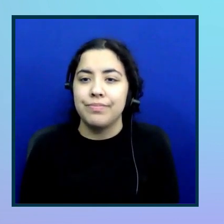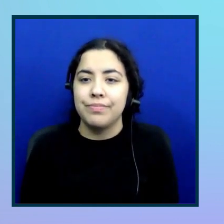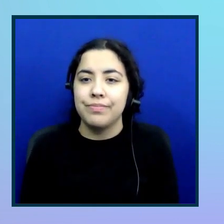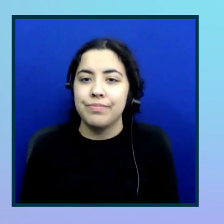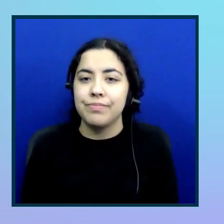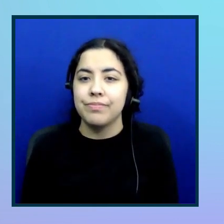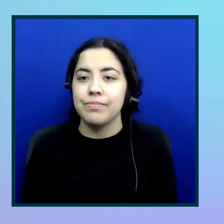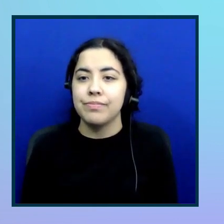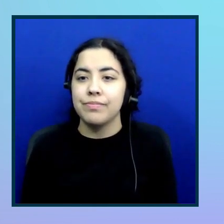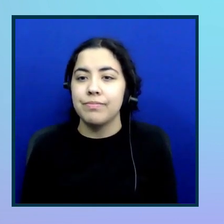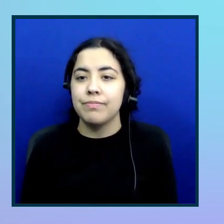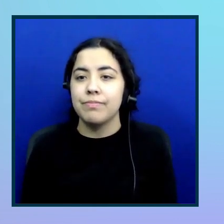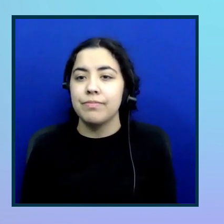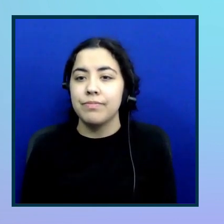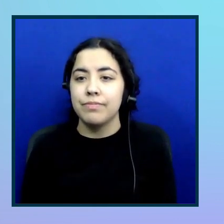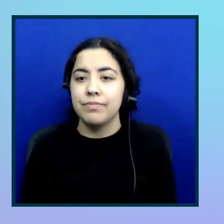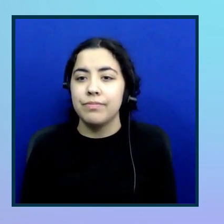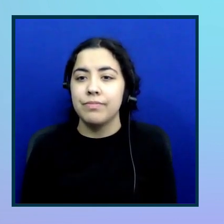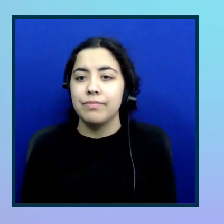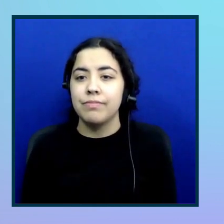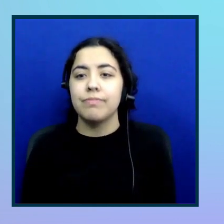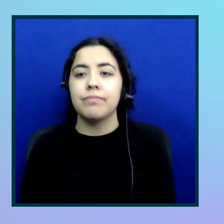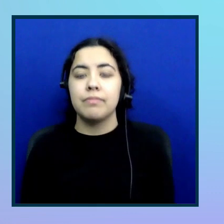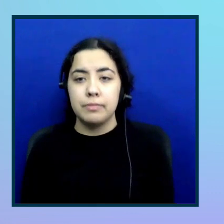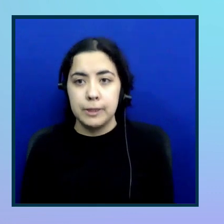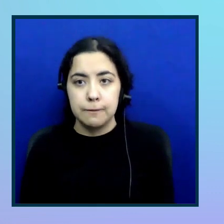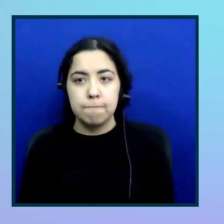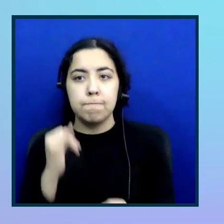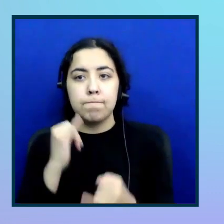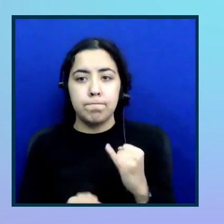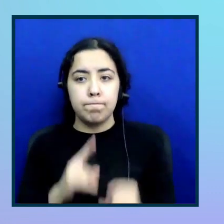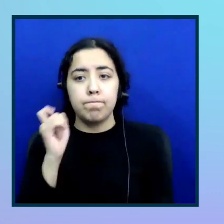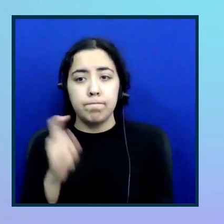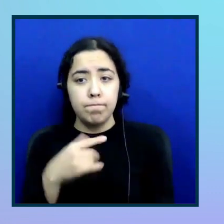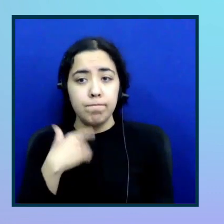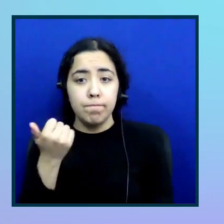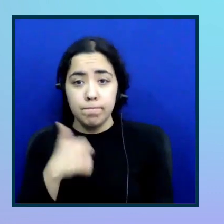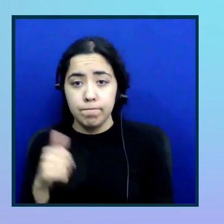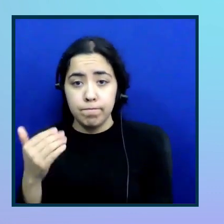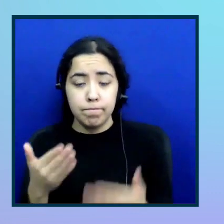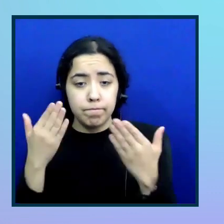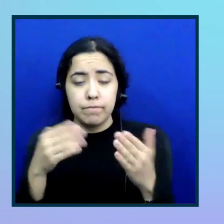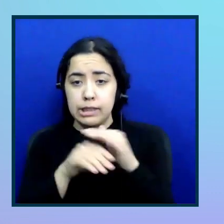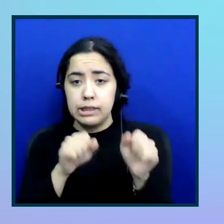Okay, just one last question here. Do you have any suggestions on accessible components